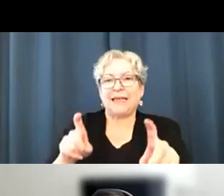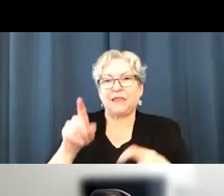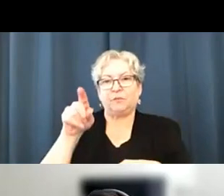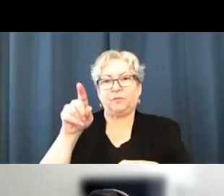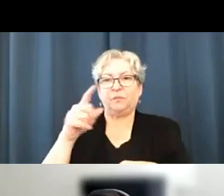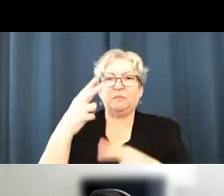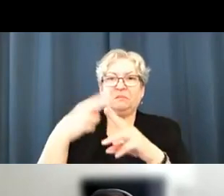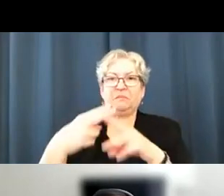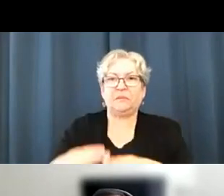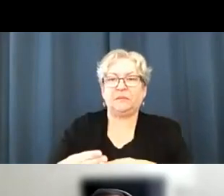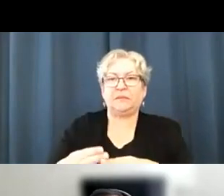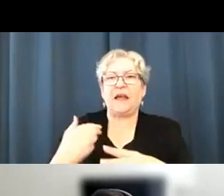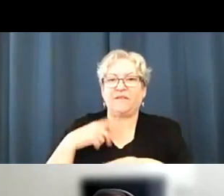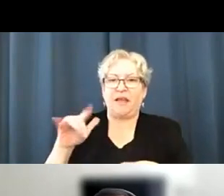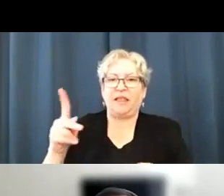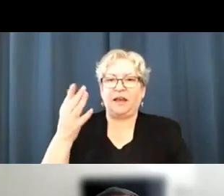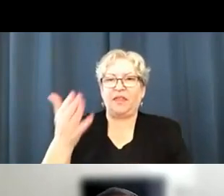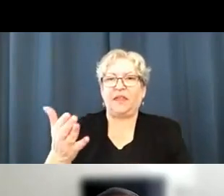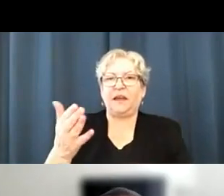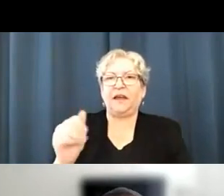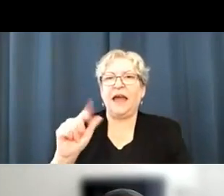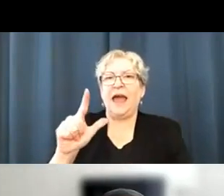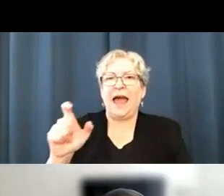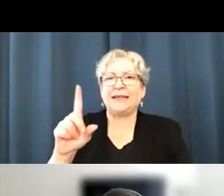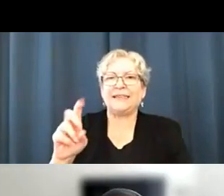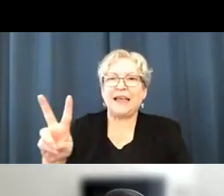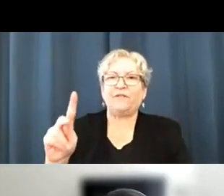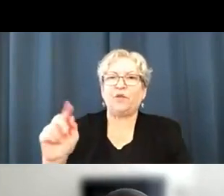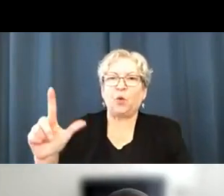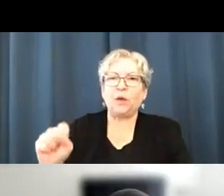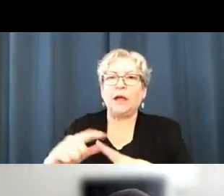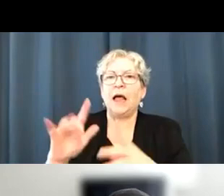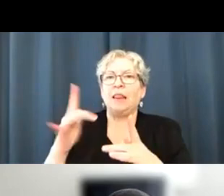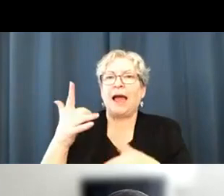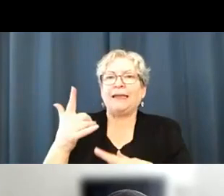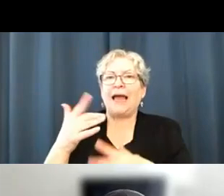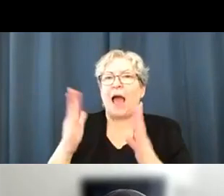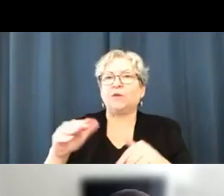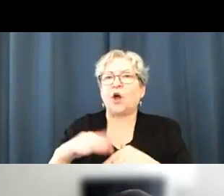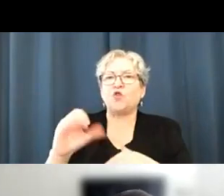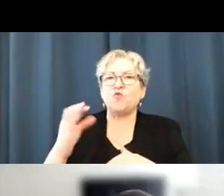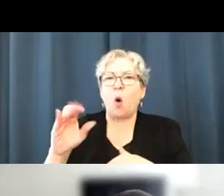we've got links to these as well. The axe DevTools, Lighthouse on Chrome, WAVE FROM WebAIM